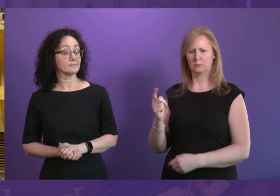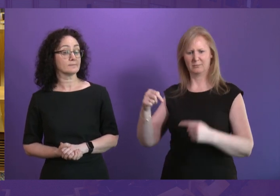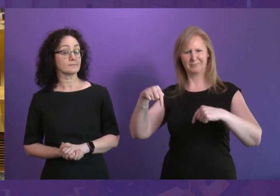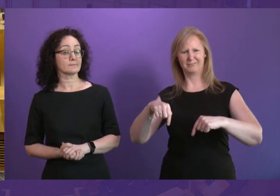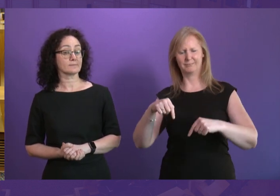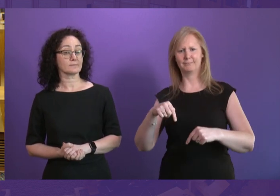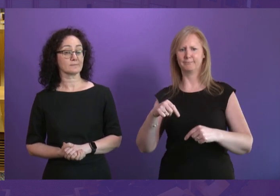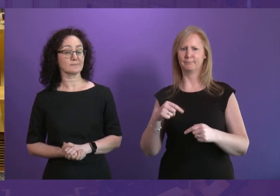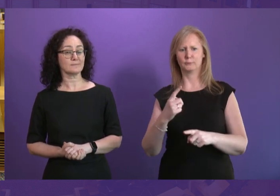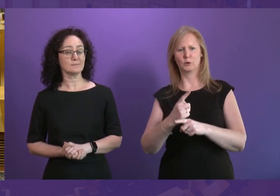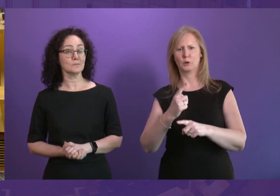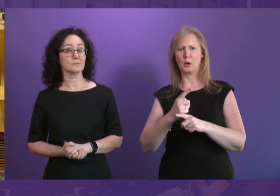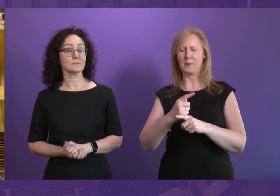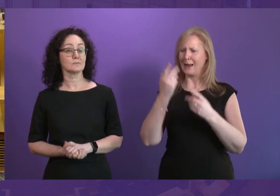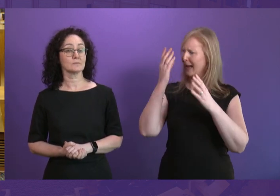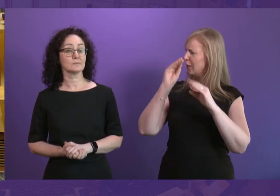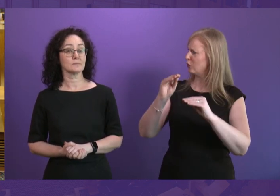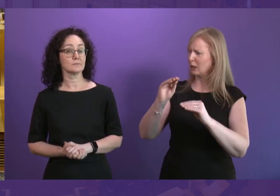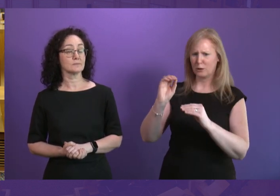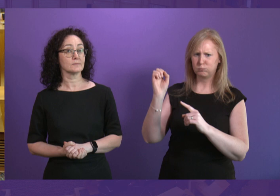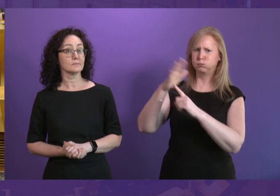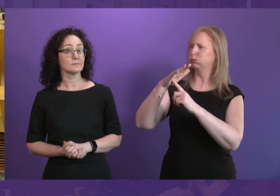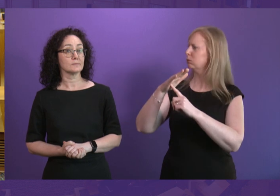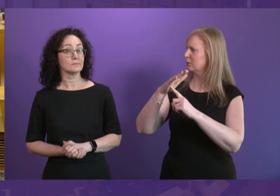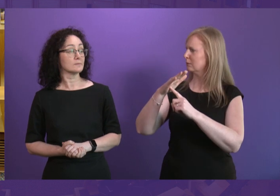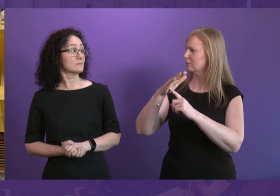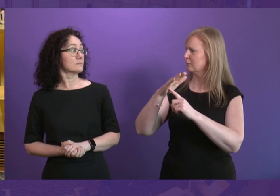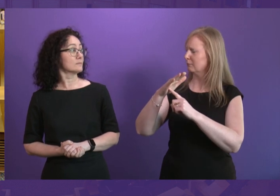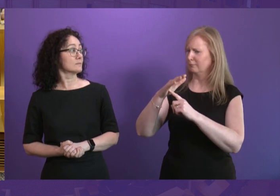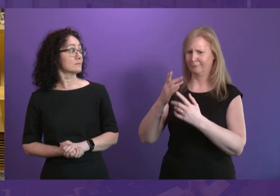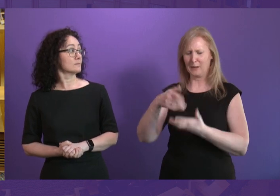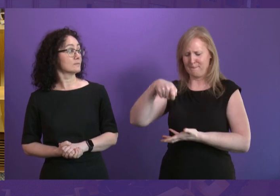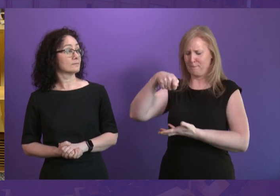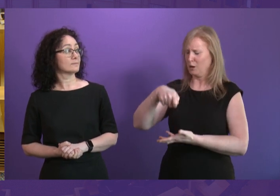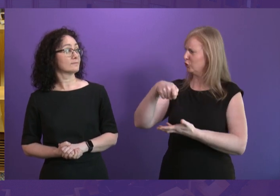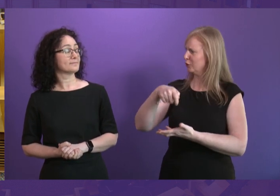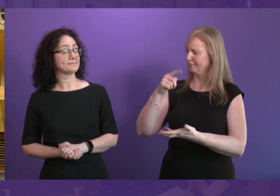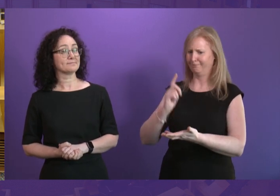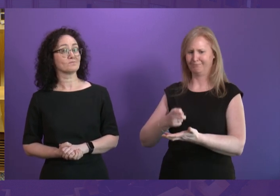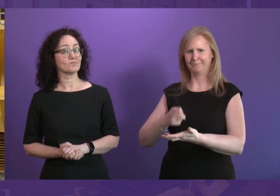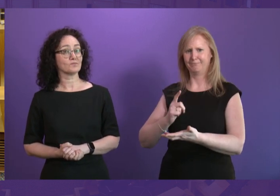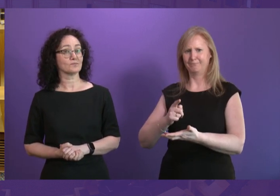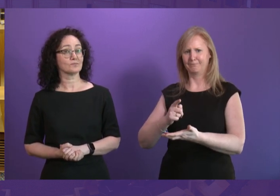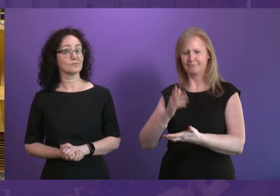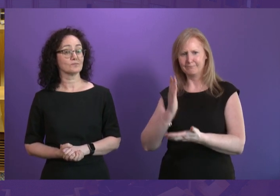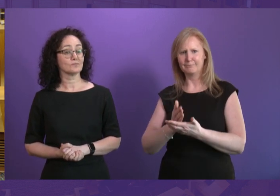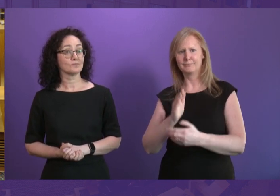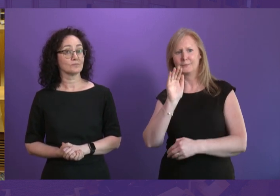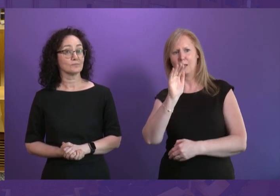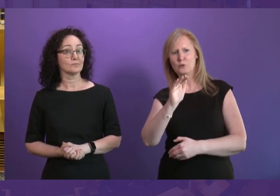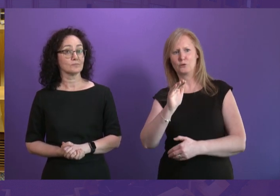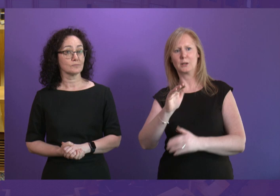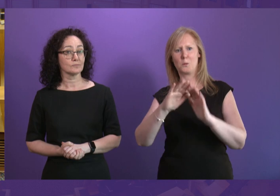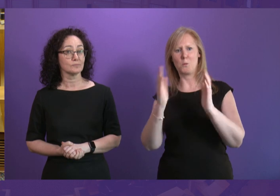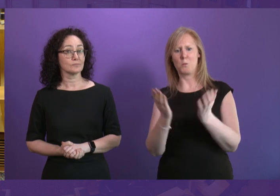that education is her top priority but then sets a budget that will mean cuts to the number